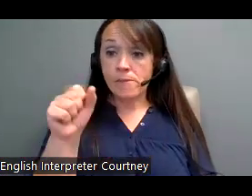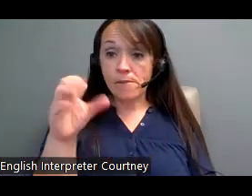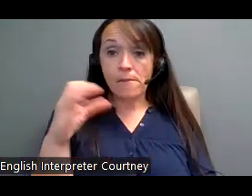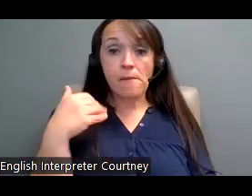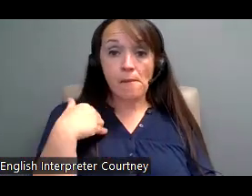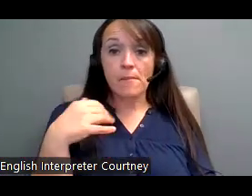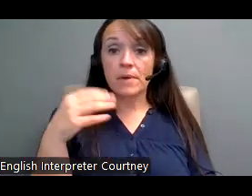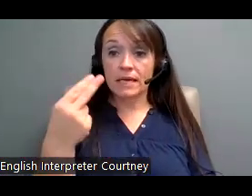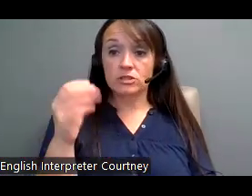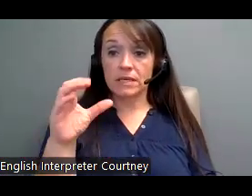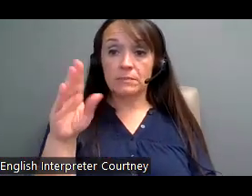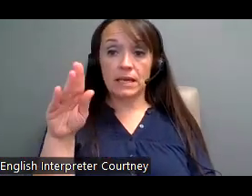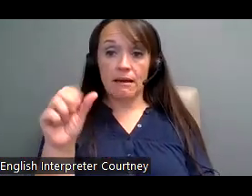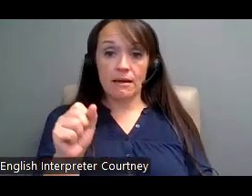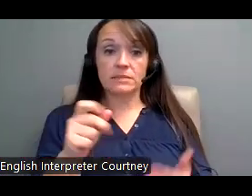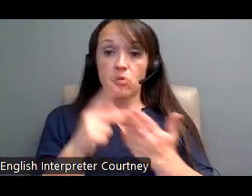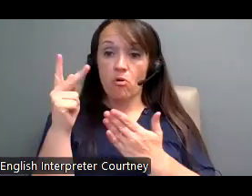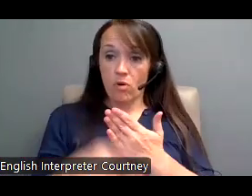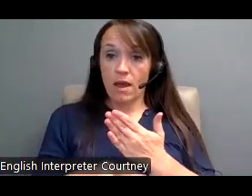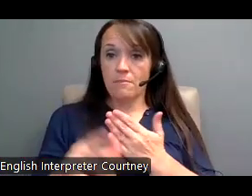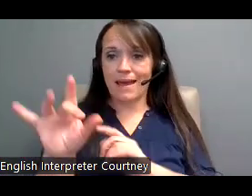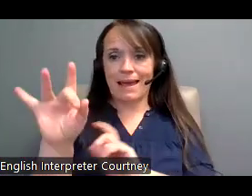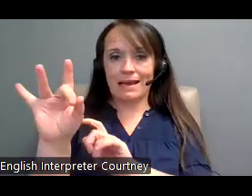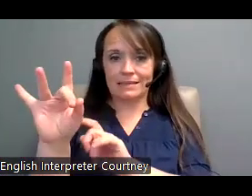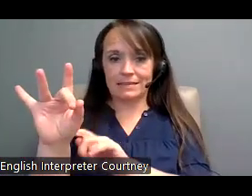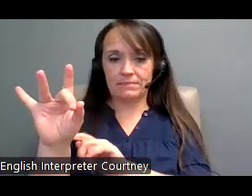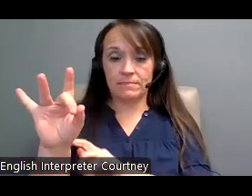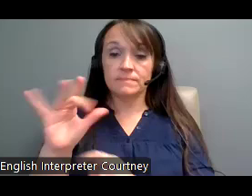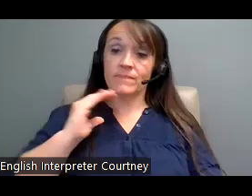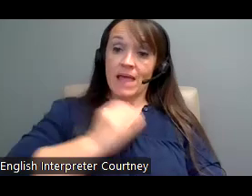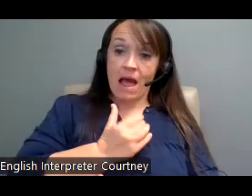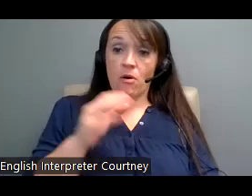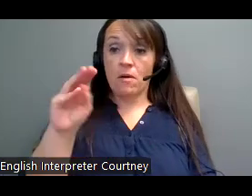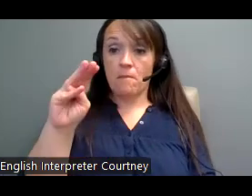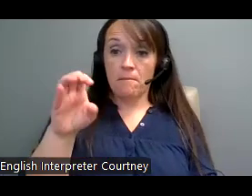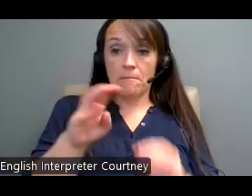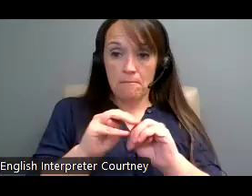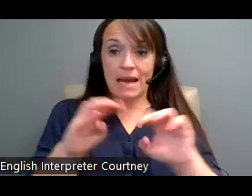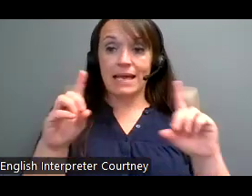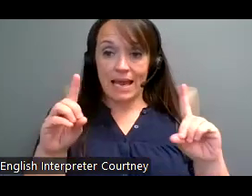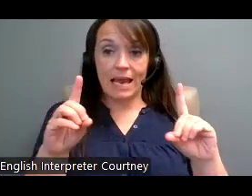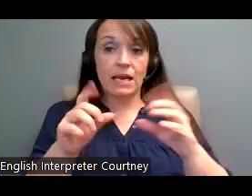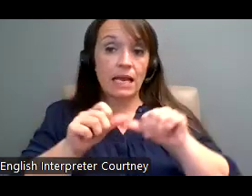and DHHS, the Medicaid agency directly manages four of these waivers for the